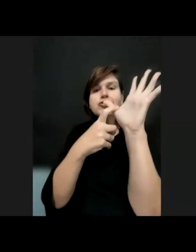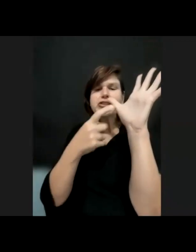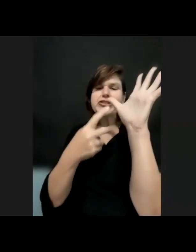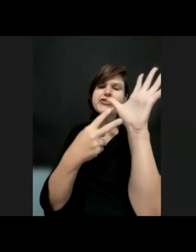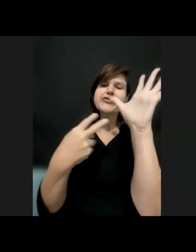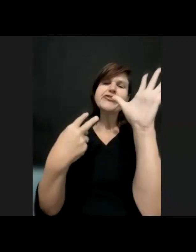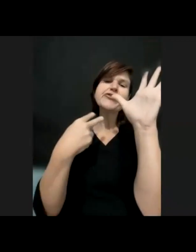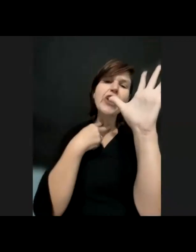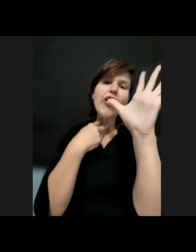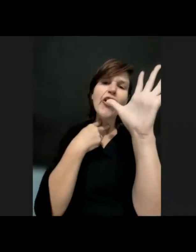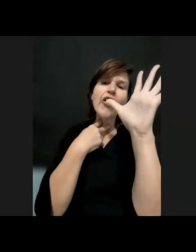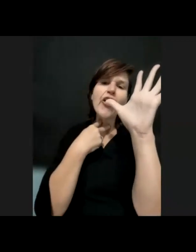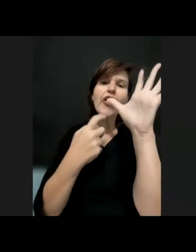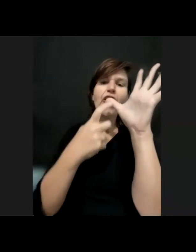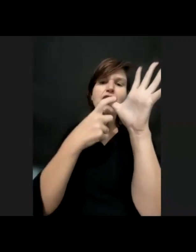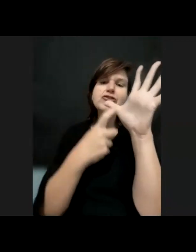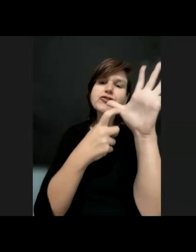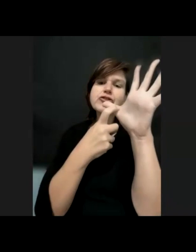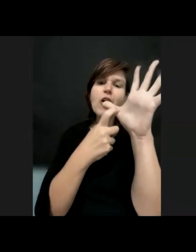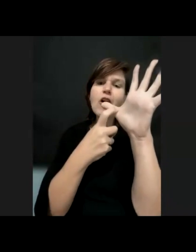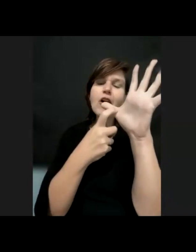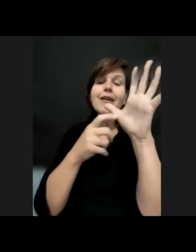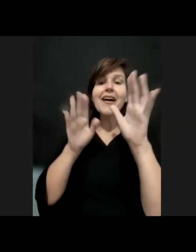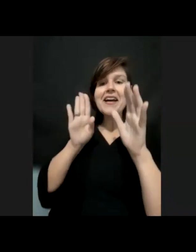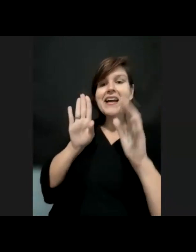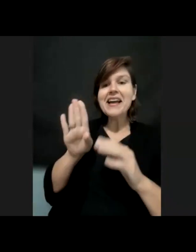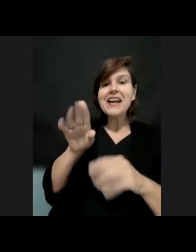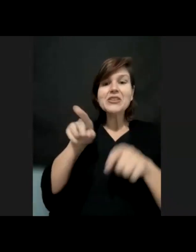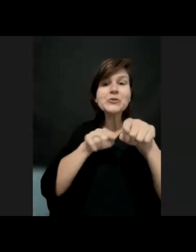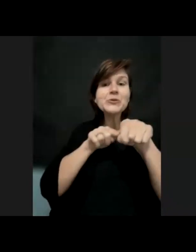∂ ∂ Mr. Socks's socks are stuck up the tree.